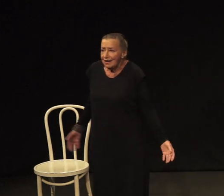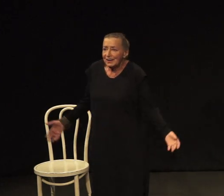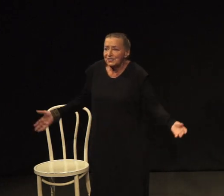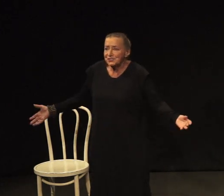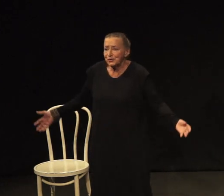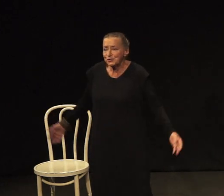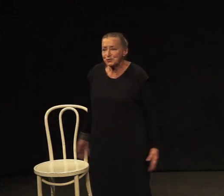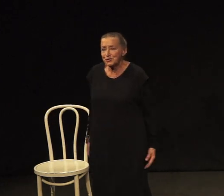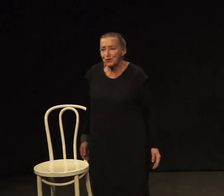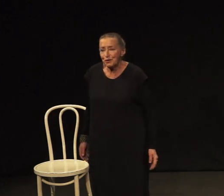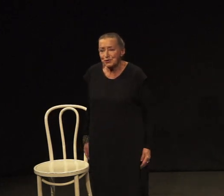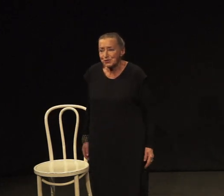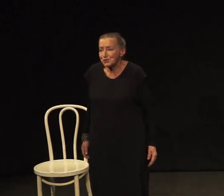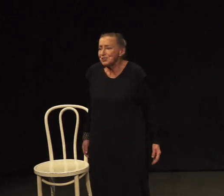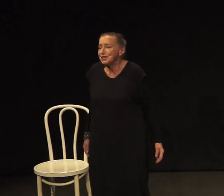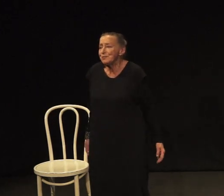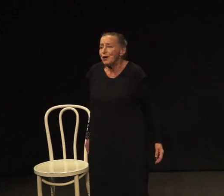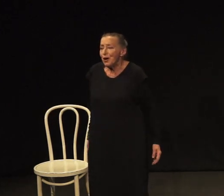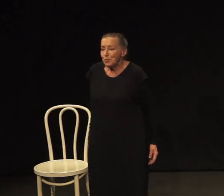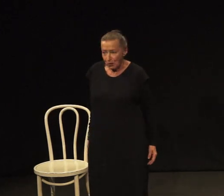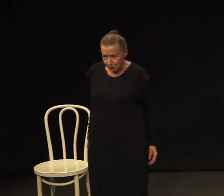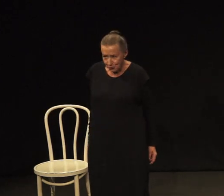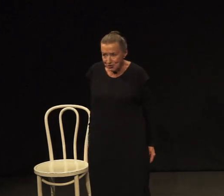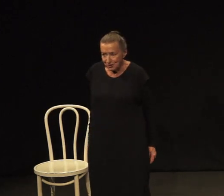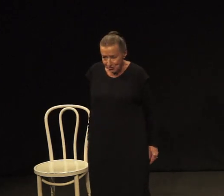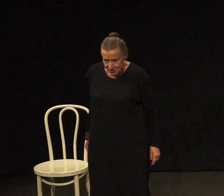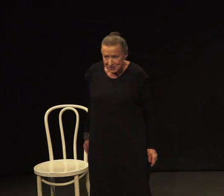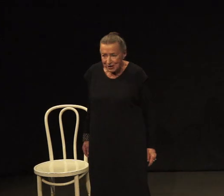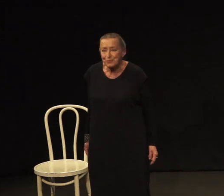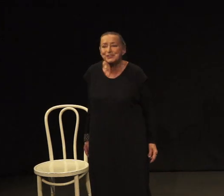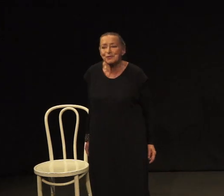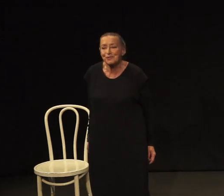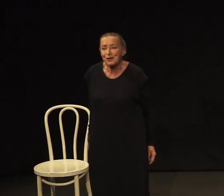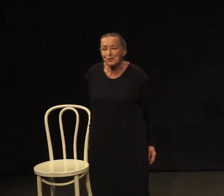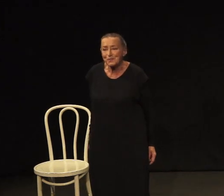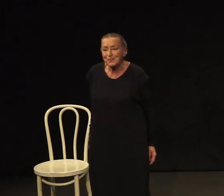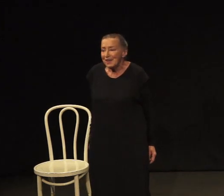from far off; he spread his arms, embraced and kissed him.